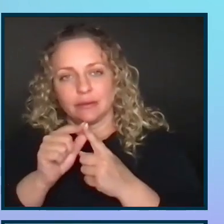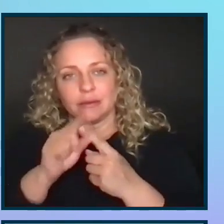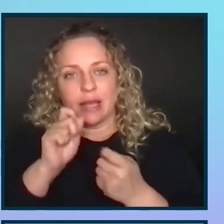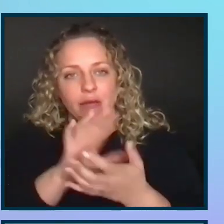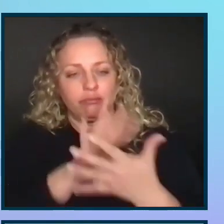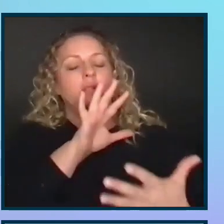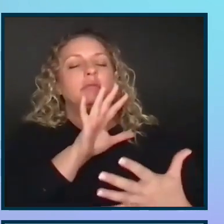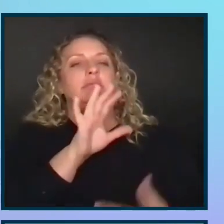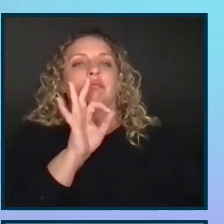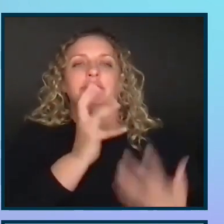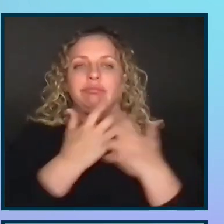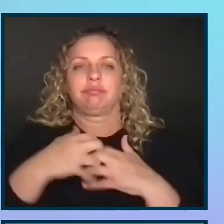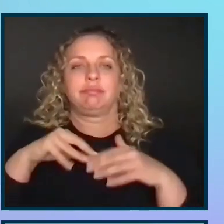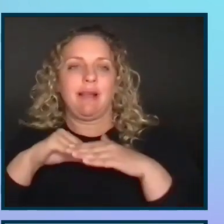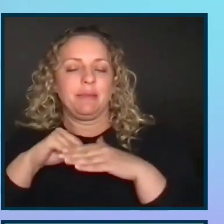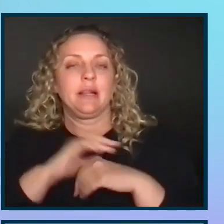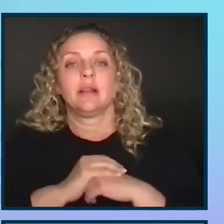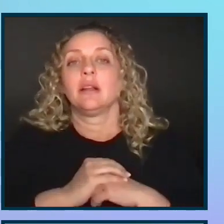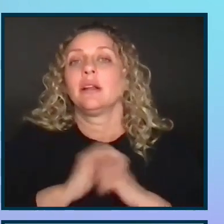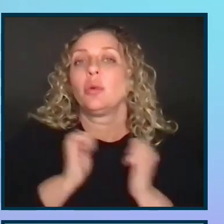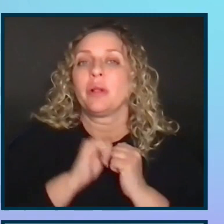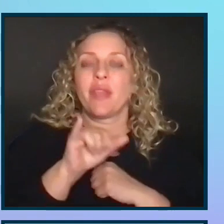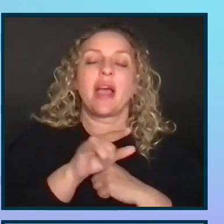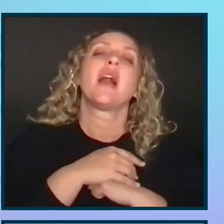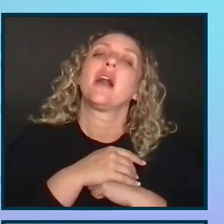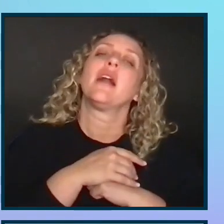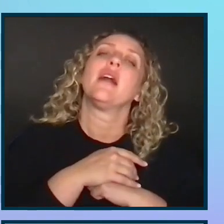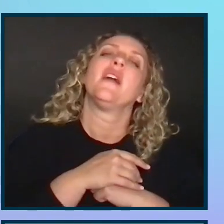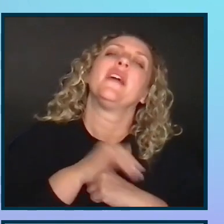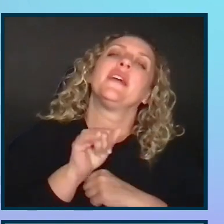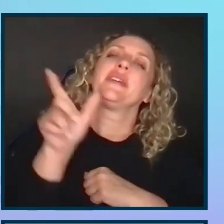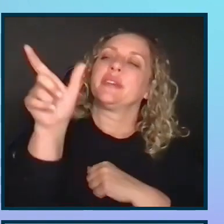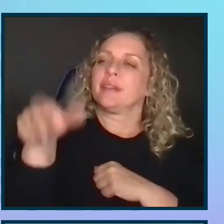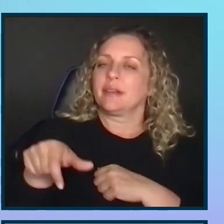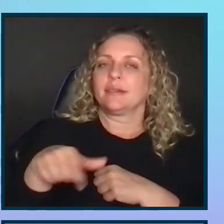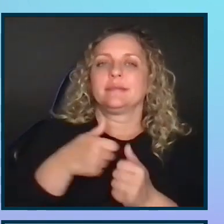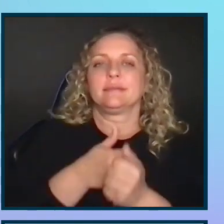And if looking at the image the set of guidelines that we have is pretty exhaustive,